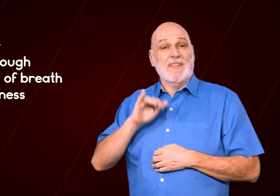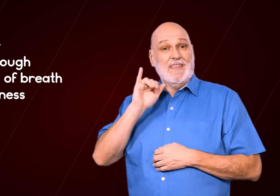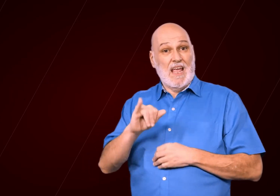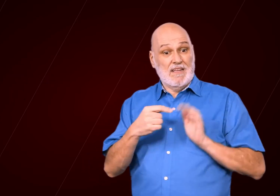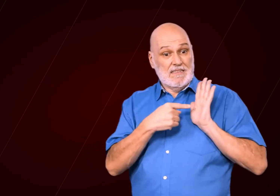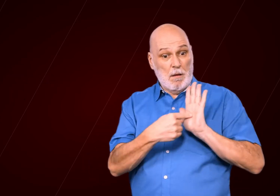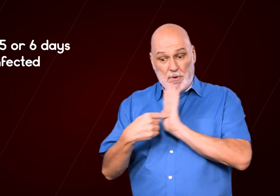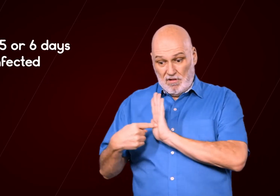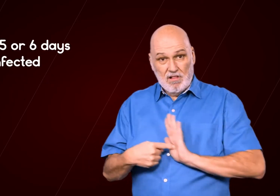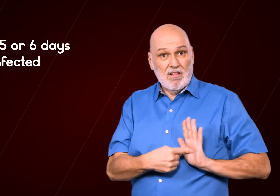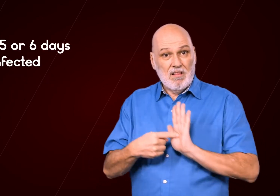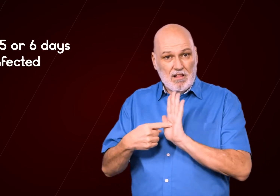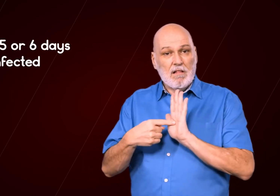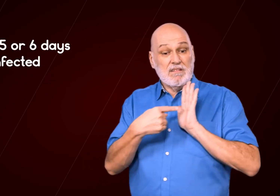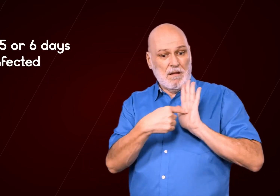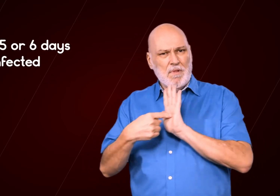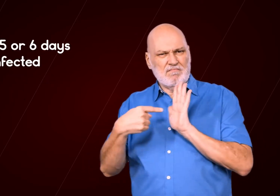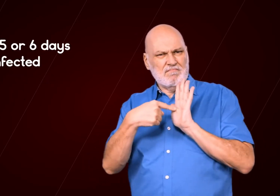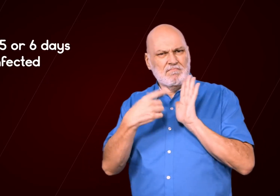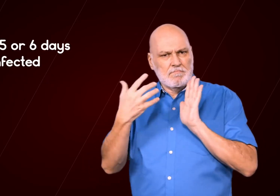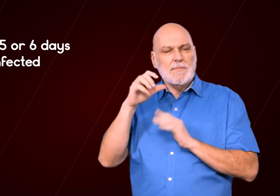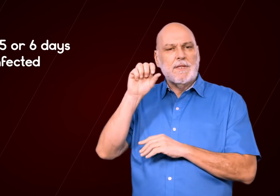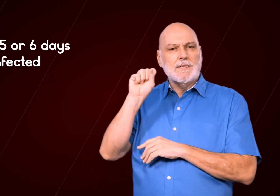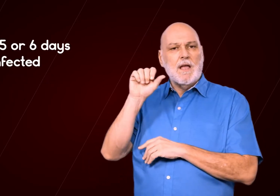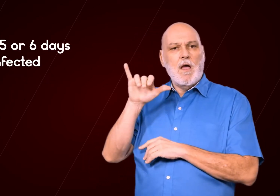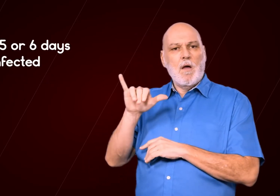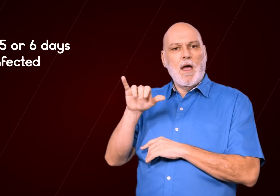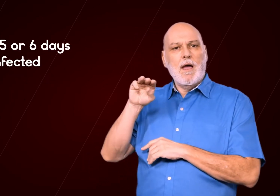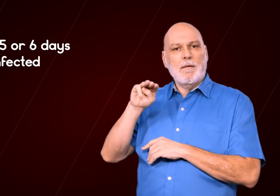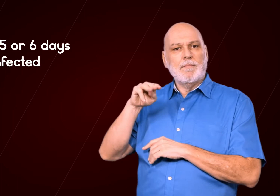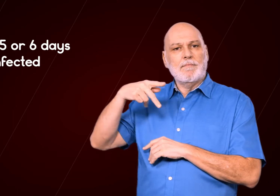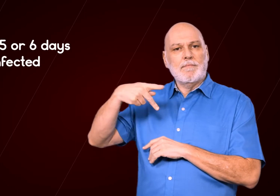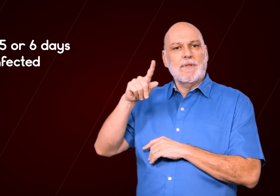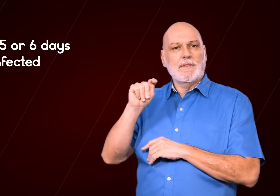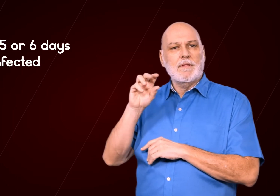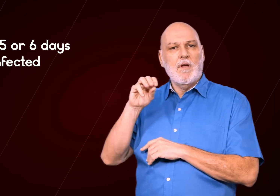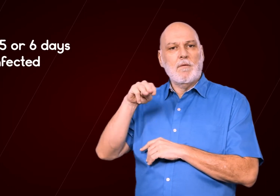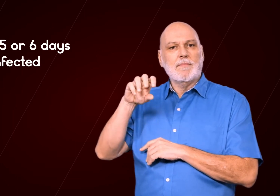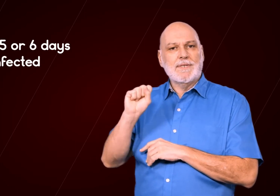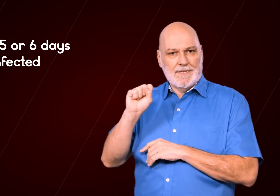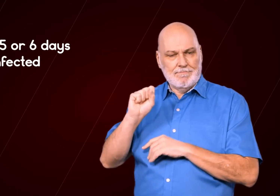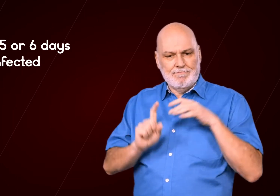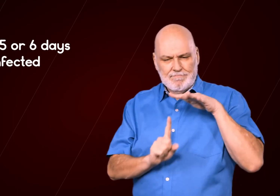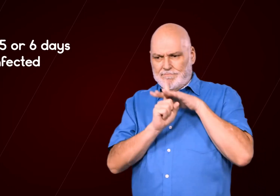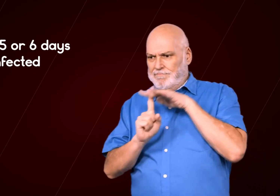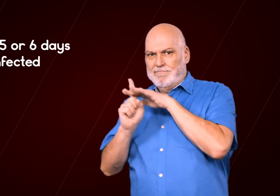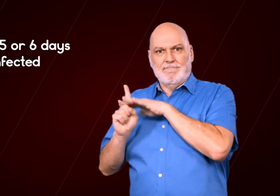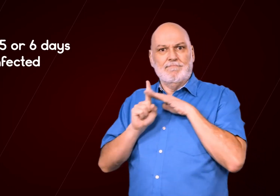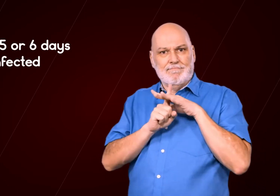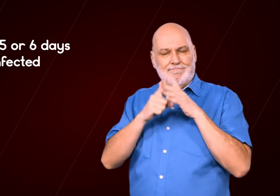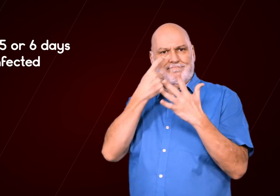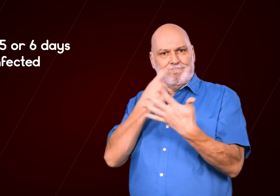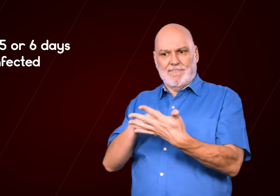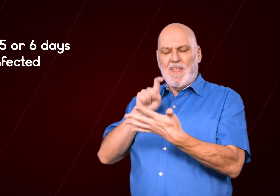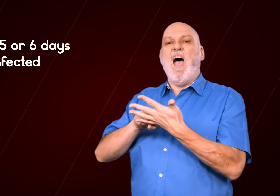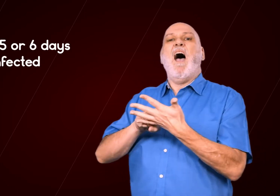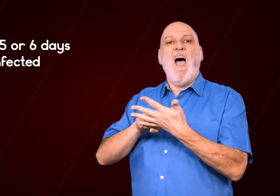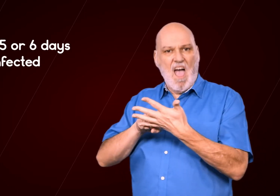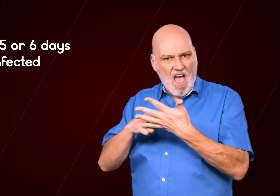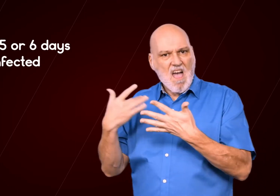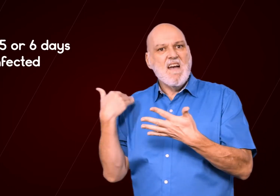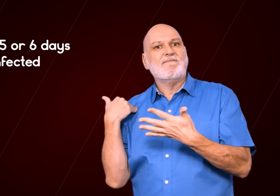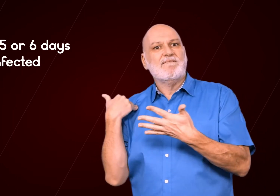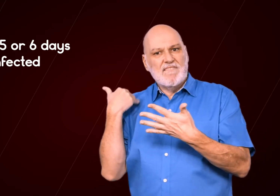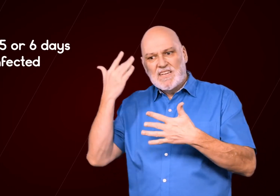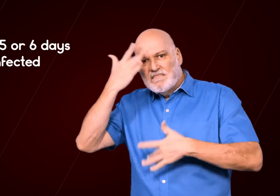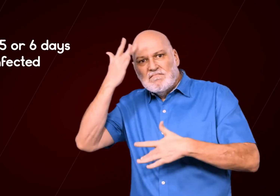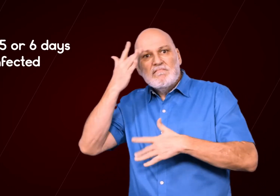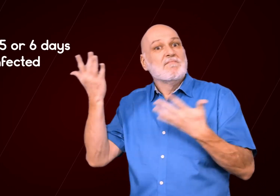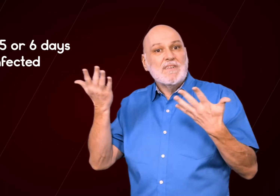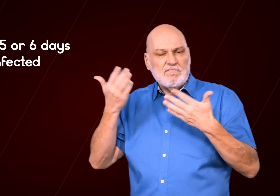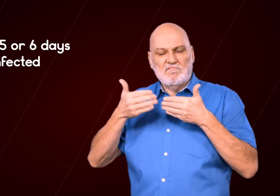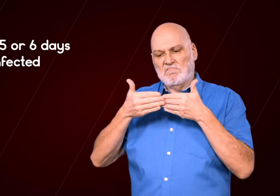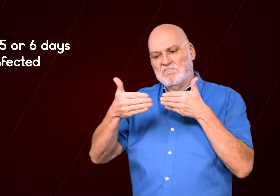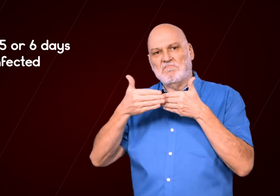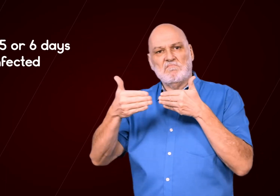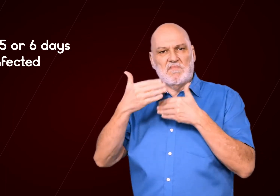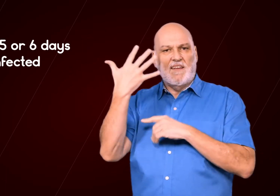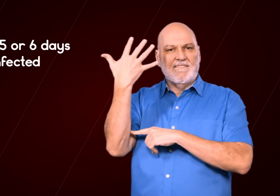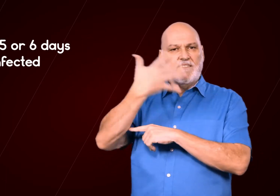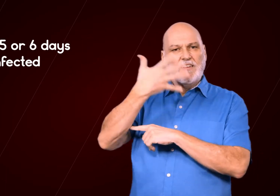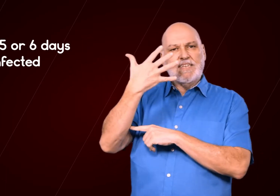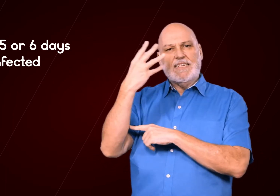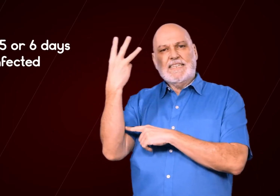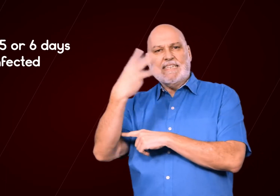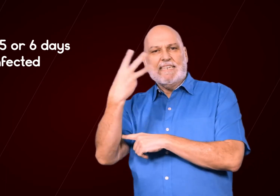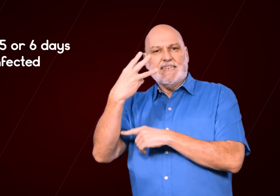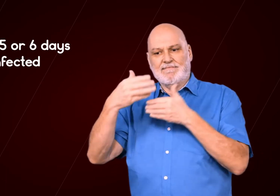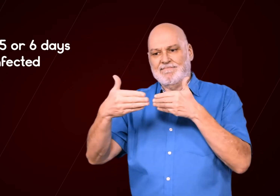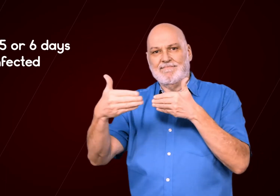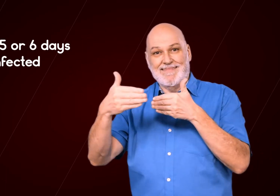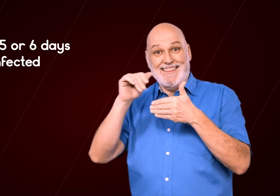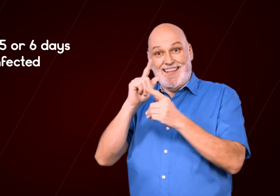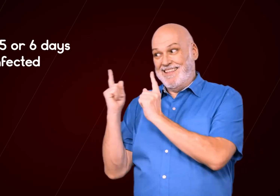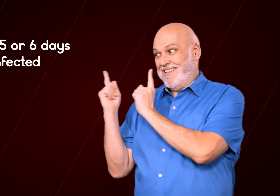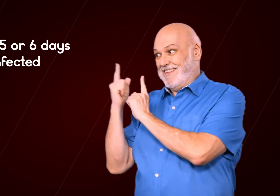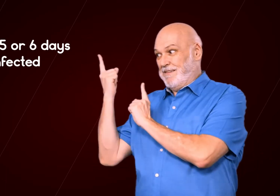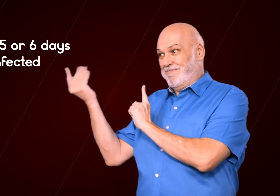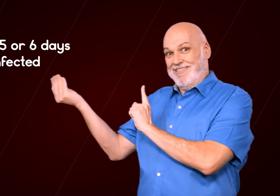It usually takes 5 or 6 days after getting infected